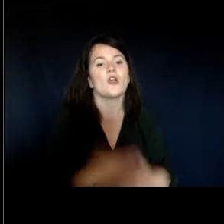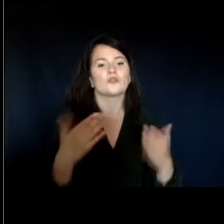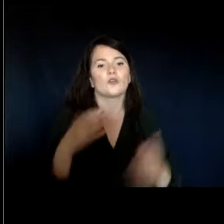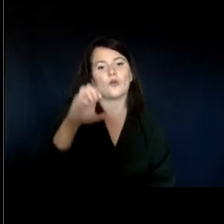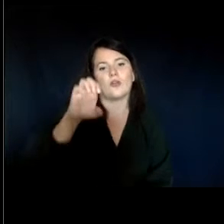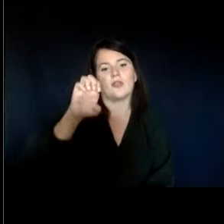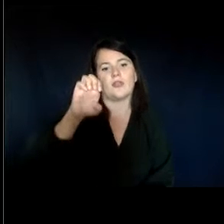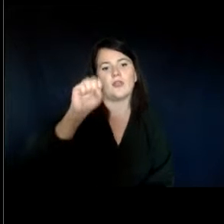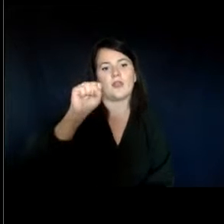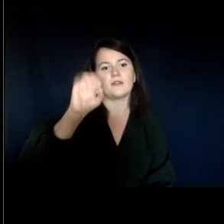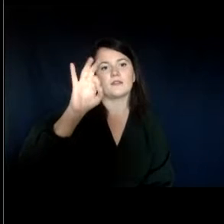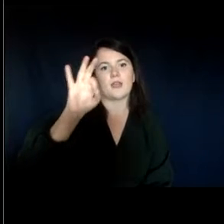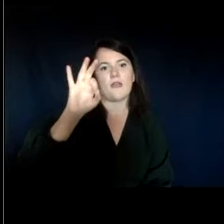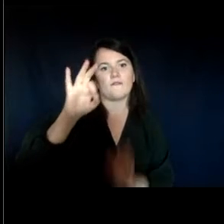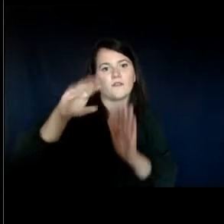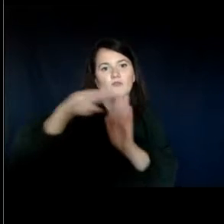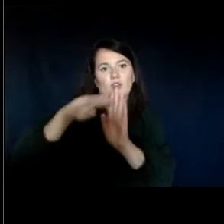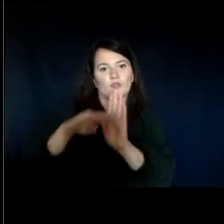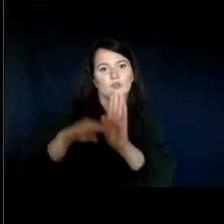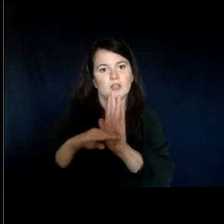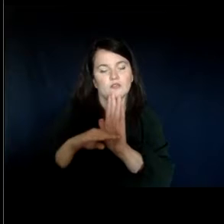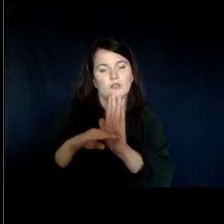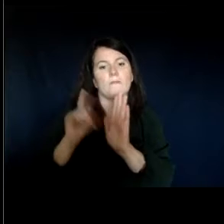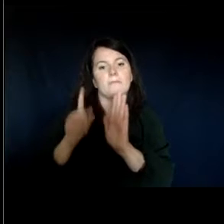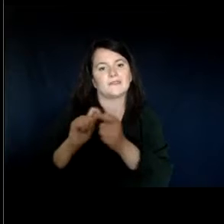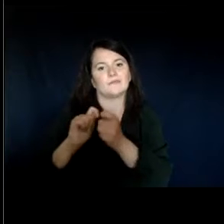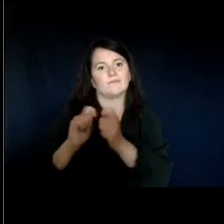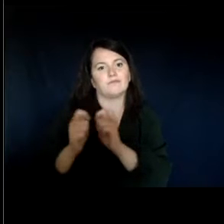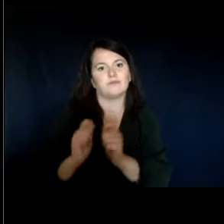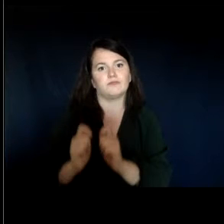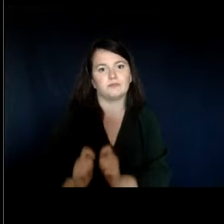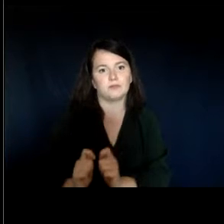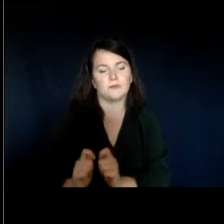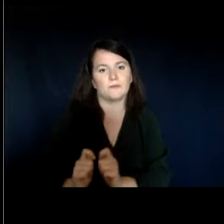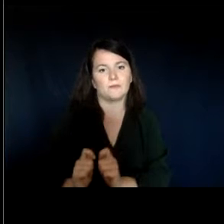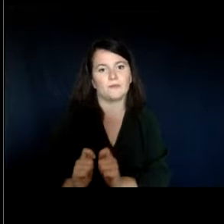in this sense, in order to take into consideration the new modalities